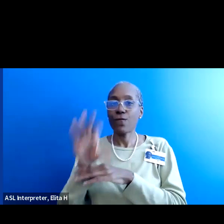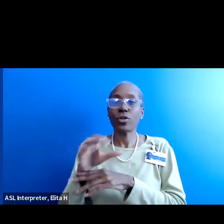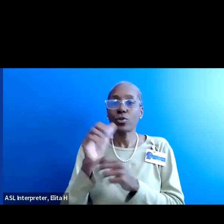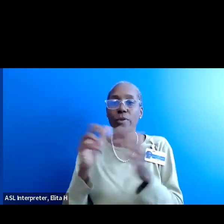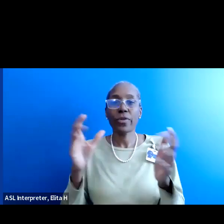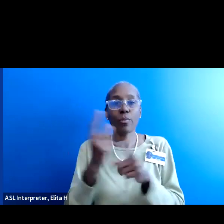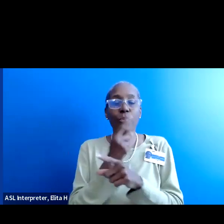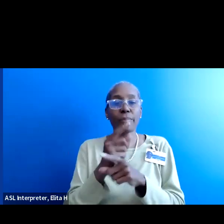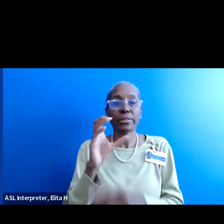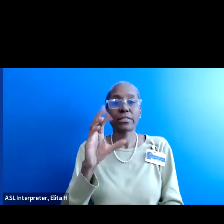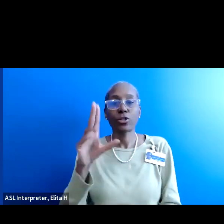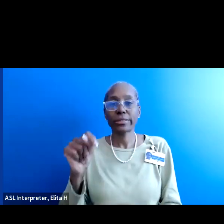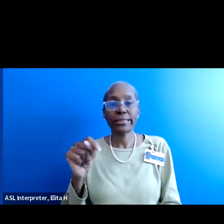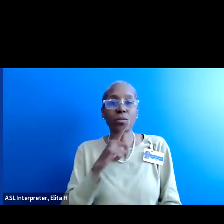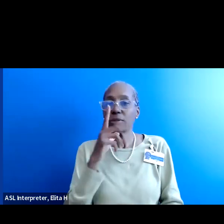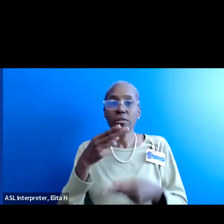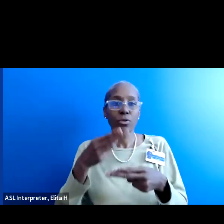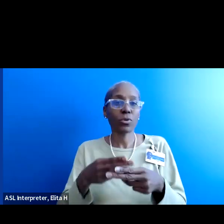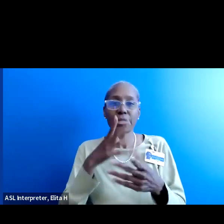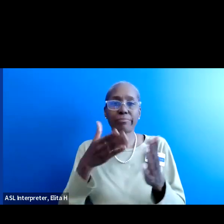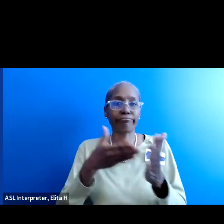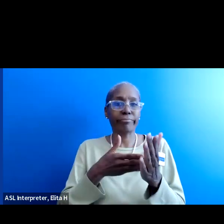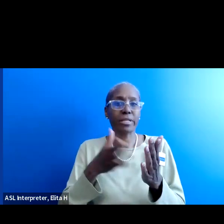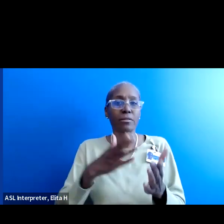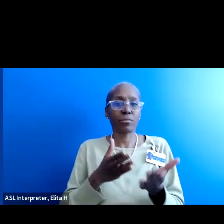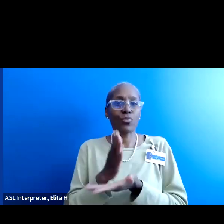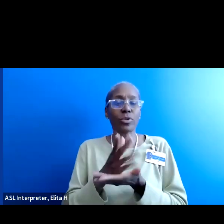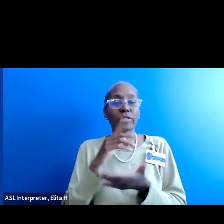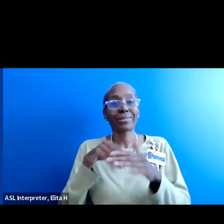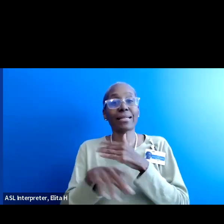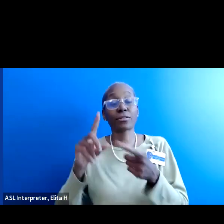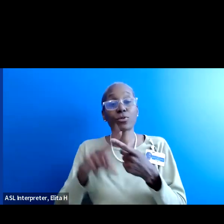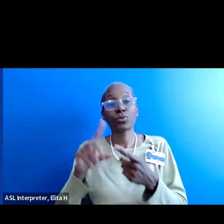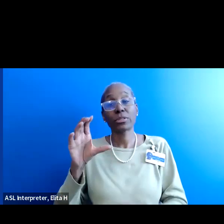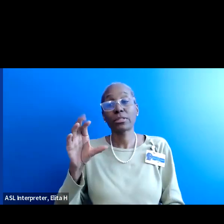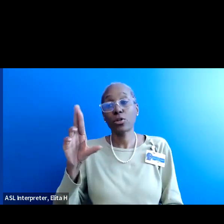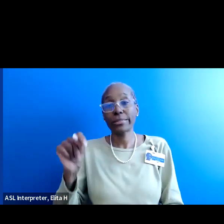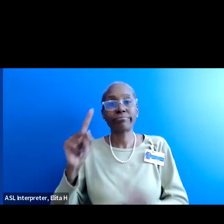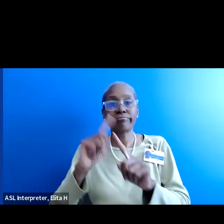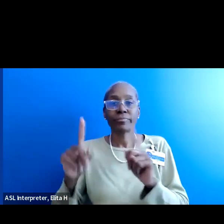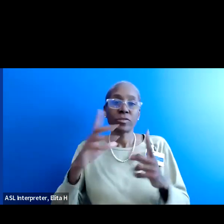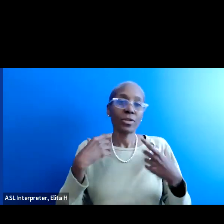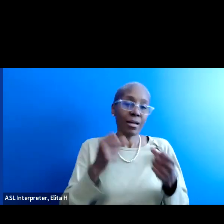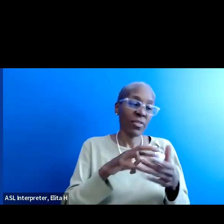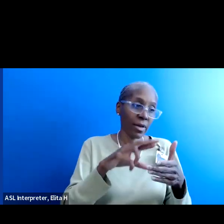Why isn't this considered something that's against your rights? Because access to CRT can be different between a healthy outcome and a declined health or death.